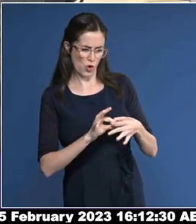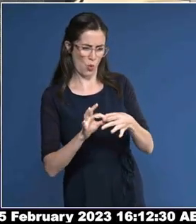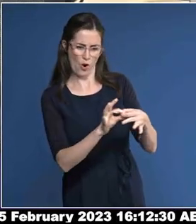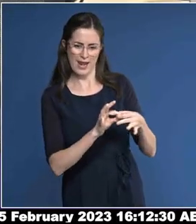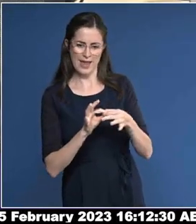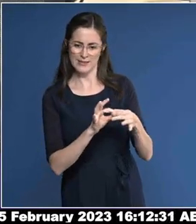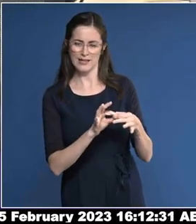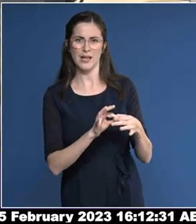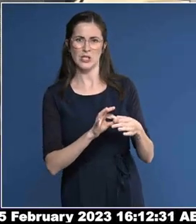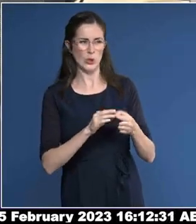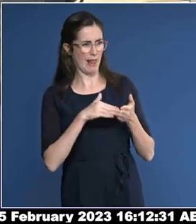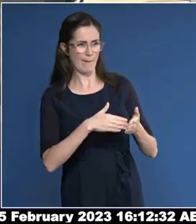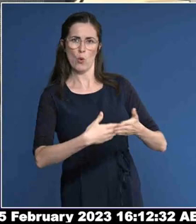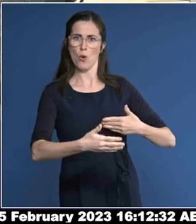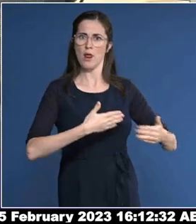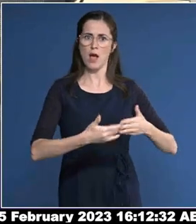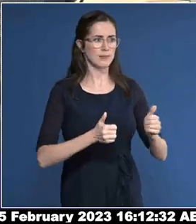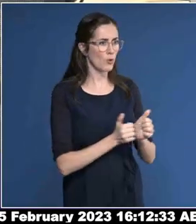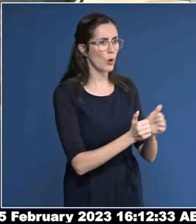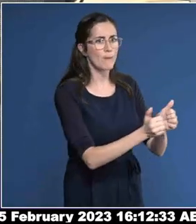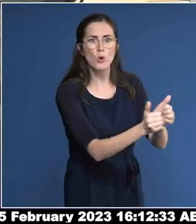coordination enables choice and control?